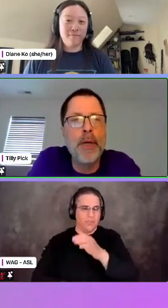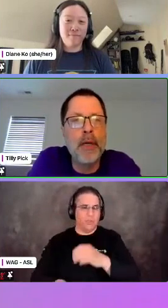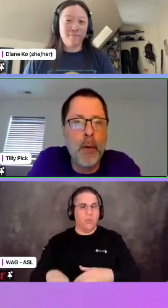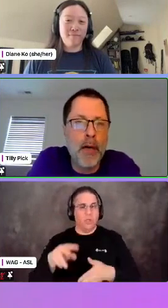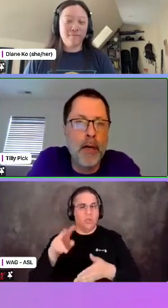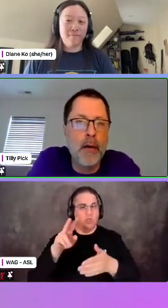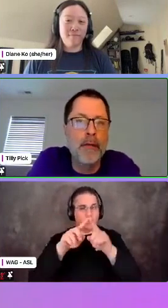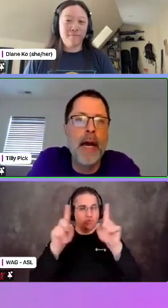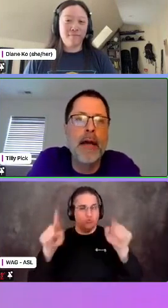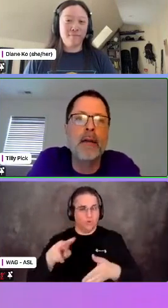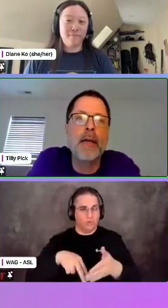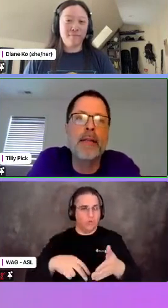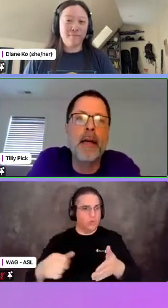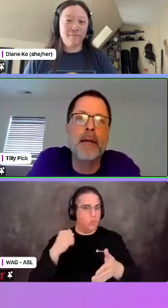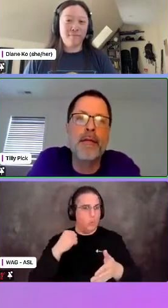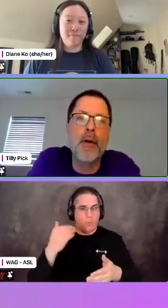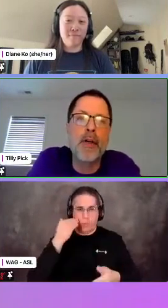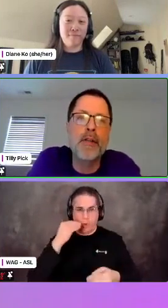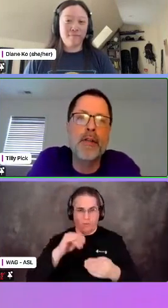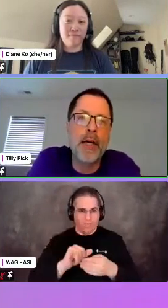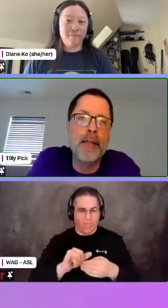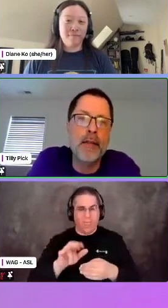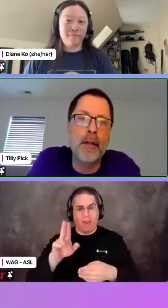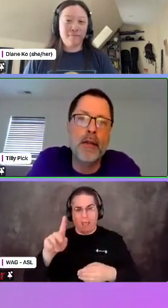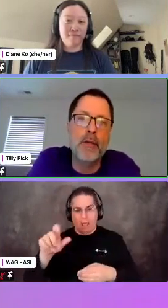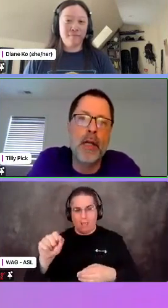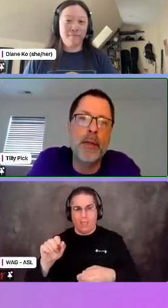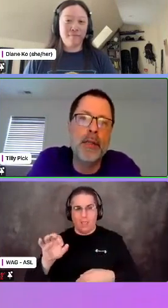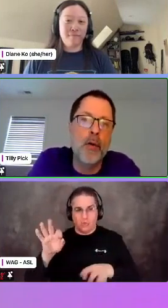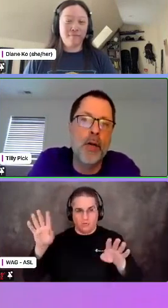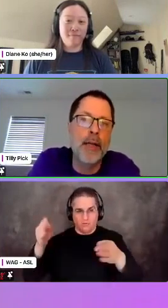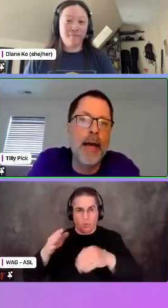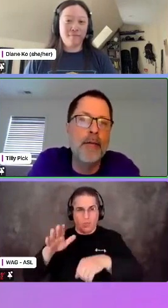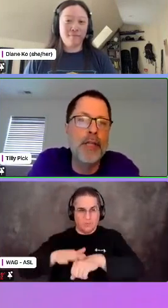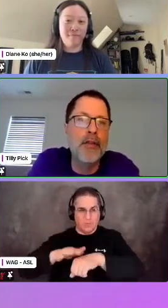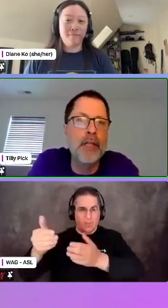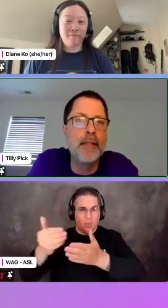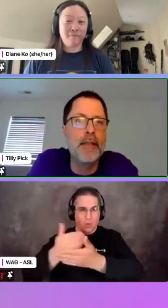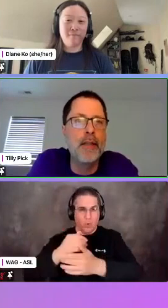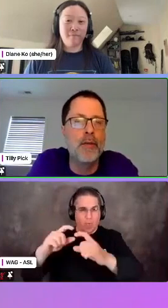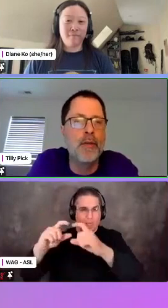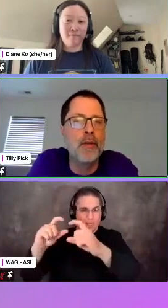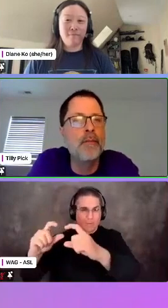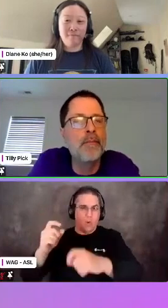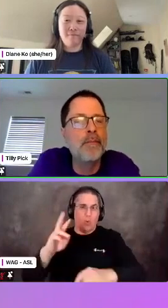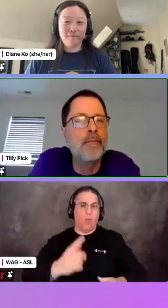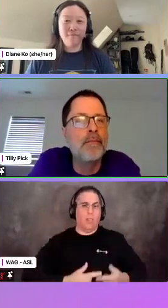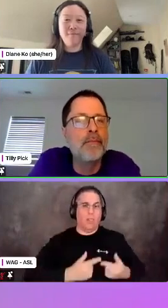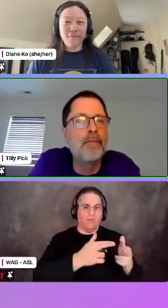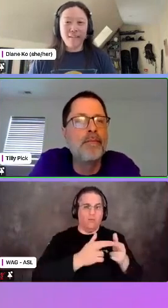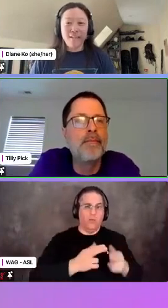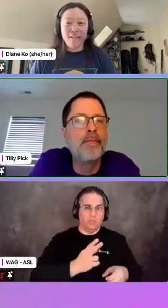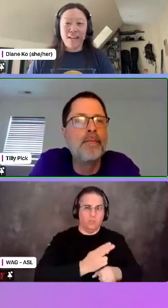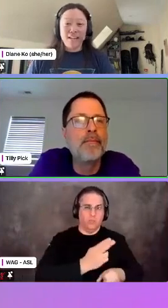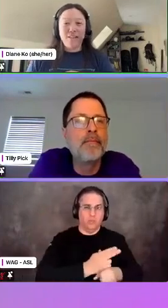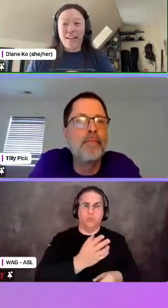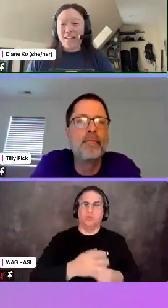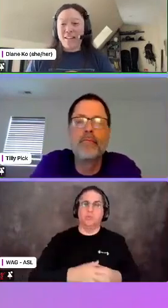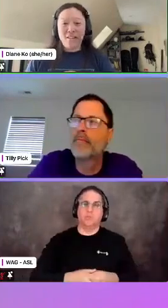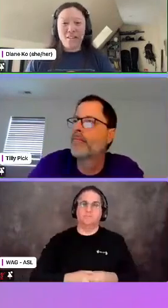updating. The answer that was provided is rough current current focus. [Diane Ko] For this it depends